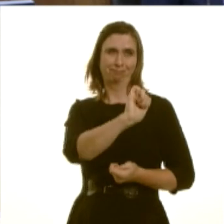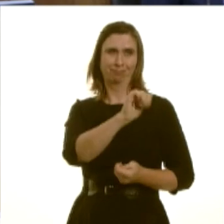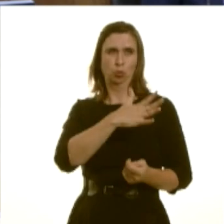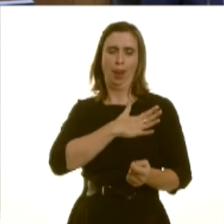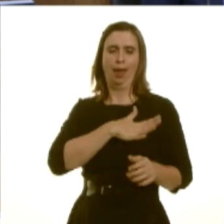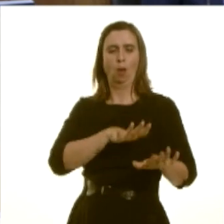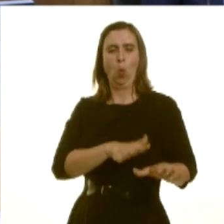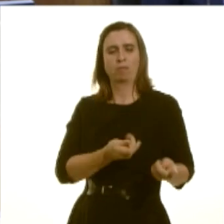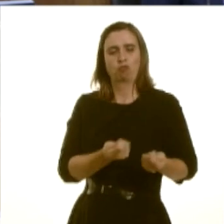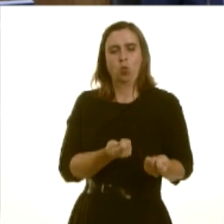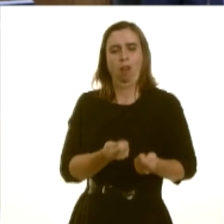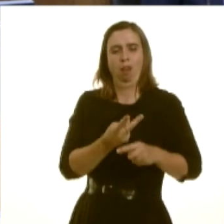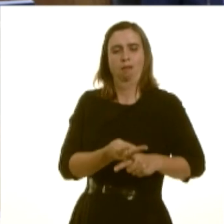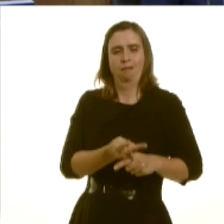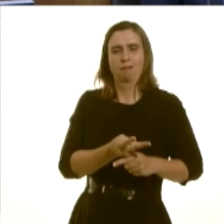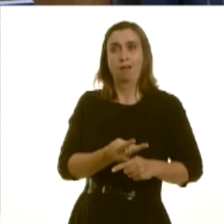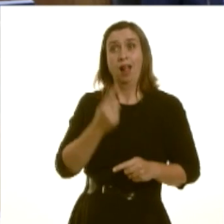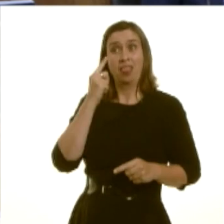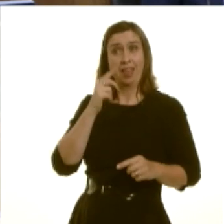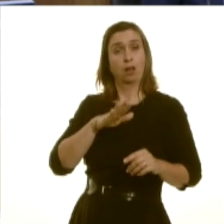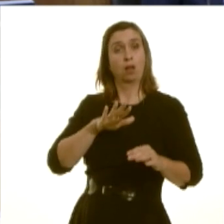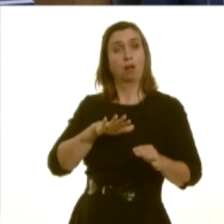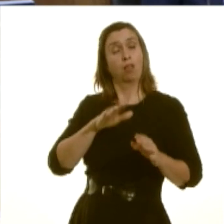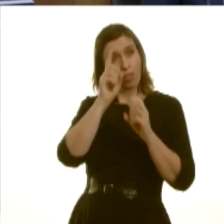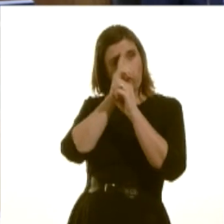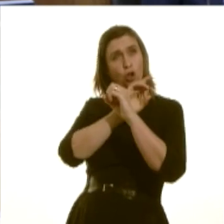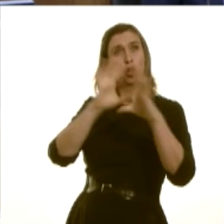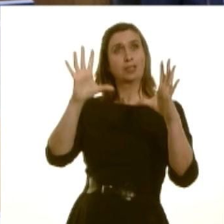needs to be resurrected. Home rule within the context of the UK is something that I